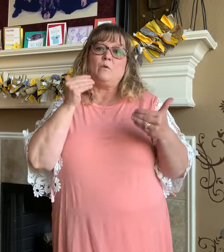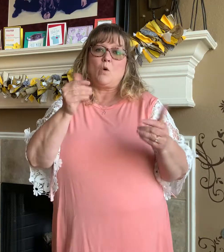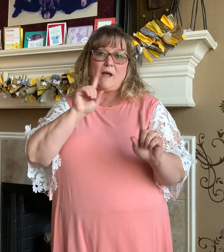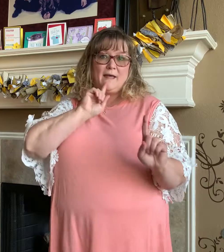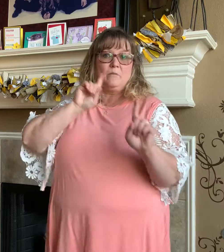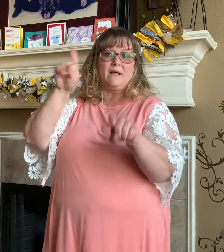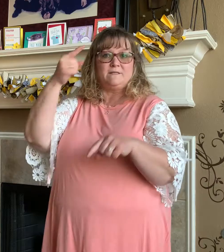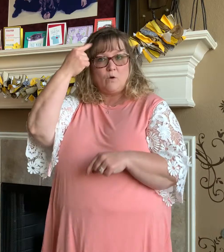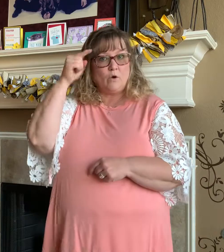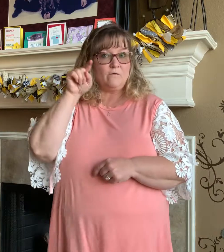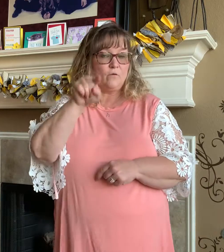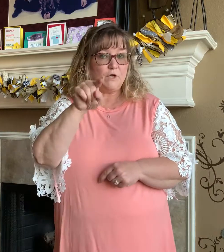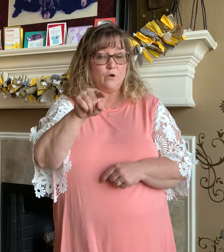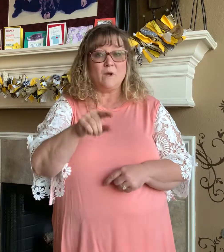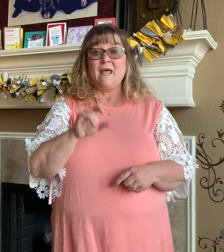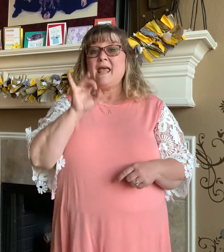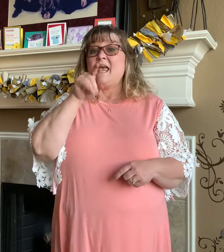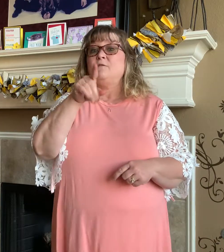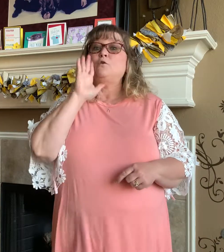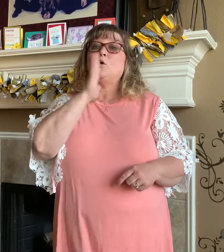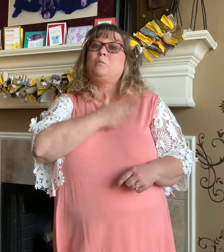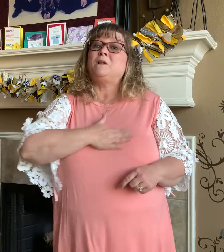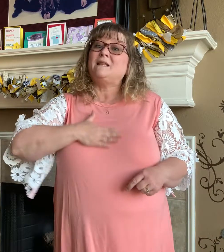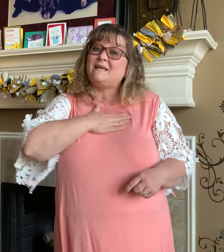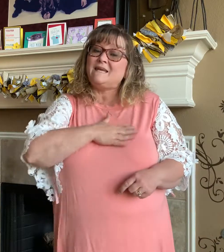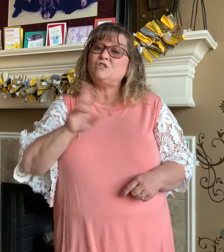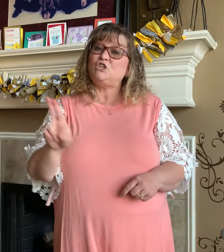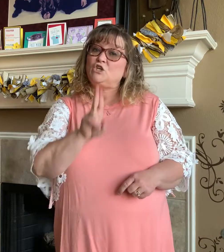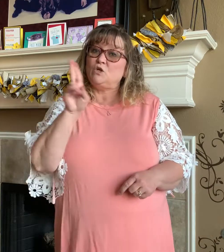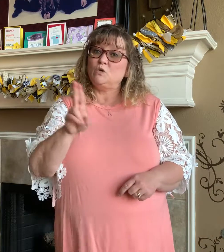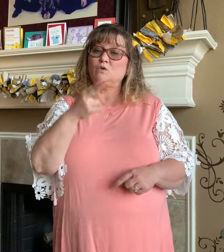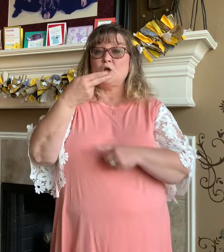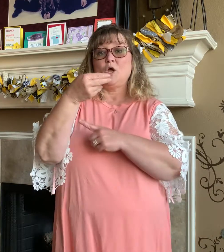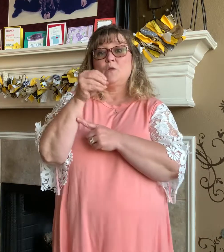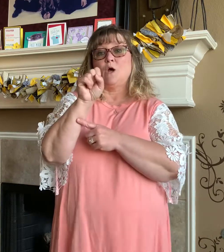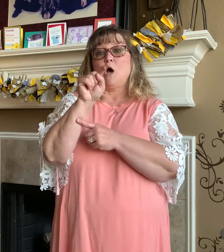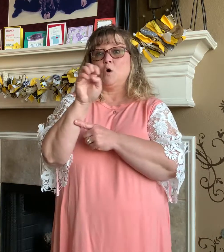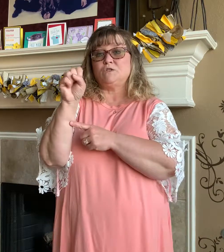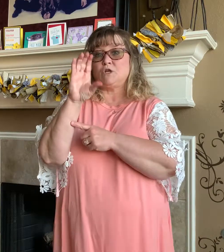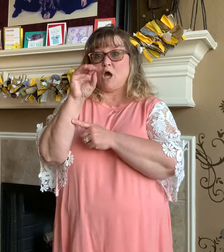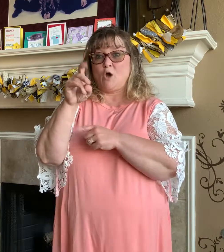will go ahead and place the order for you if you will please use the host code